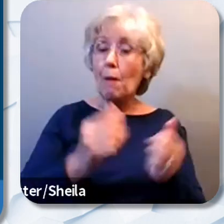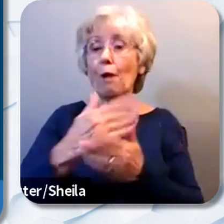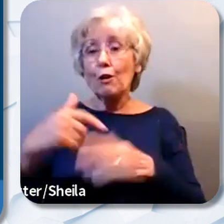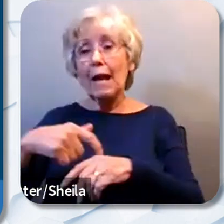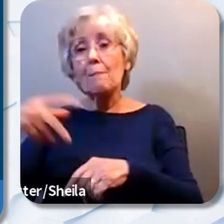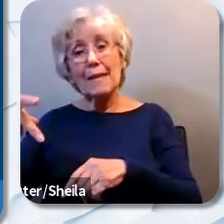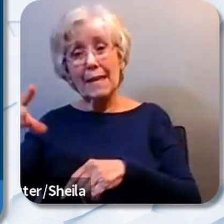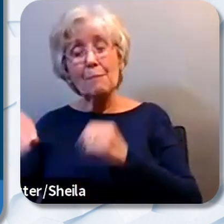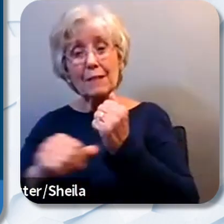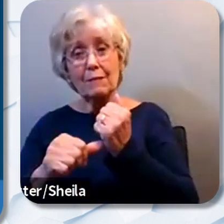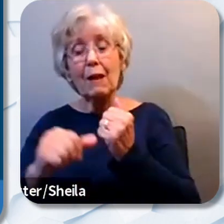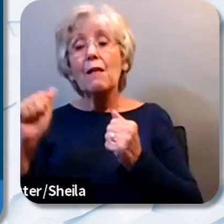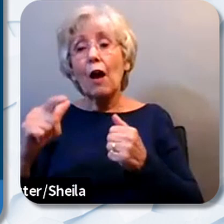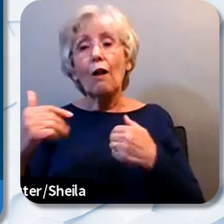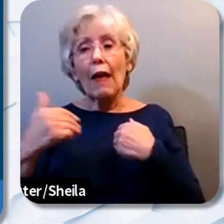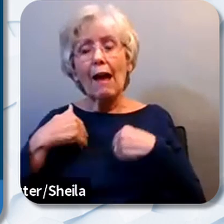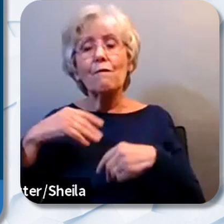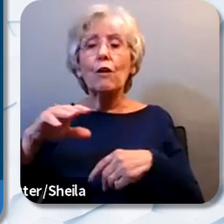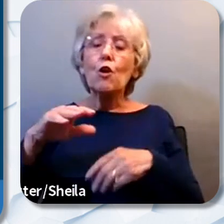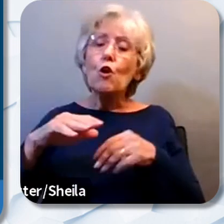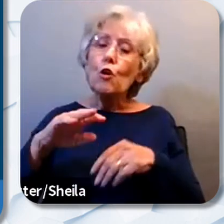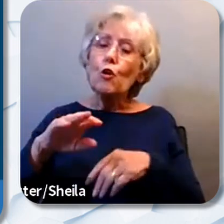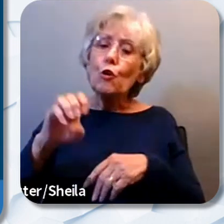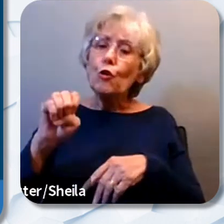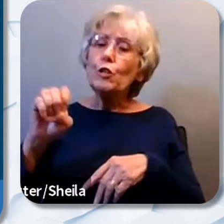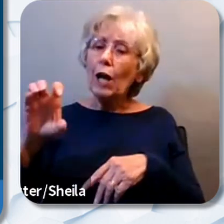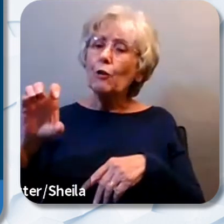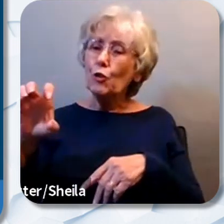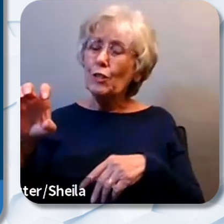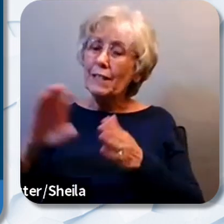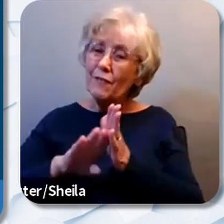12 units of early childhood development at least. And usually they also have a teacher permit